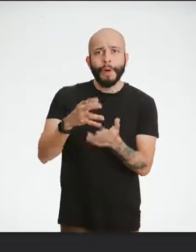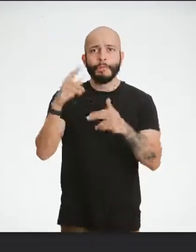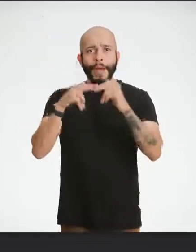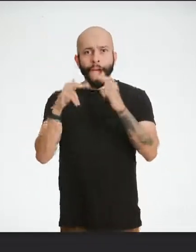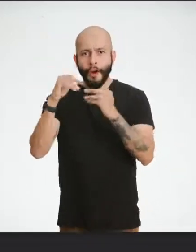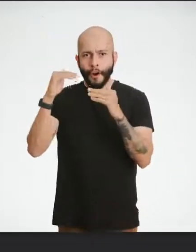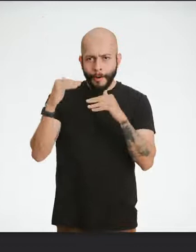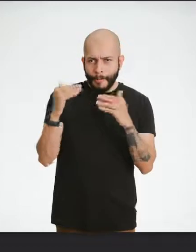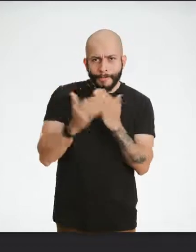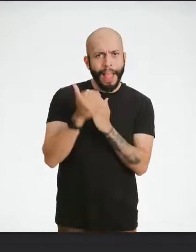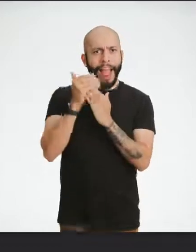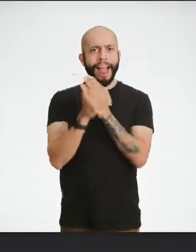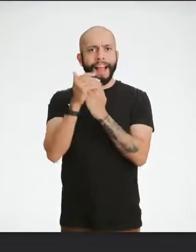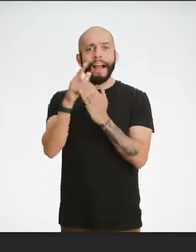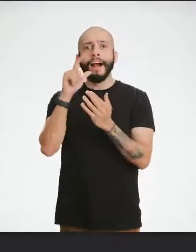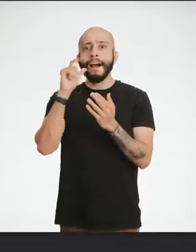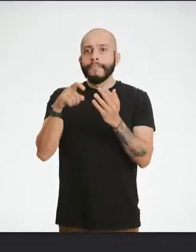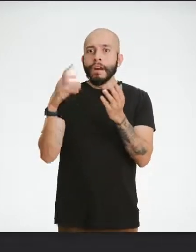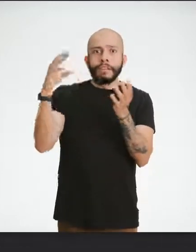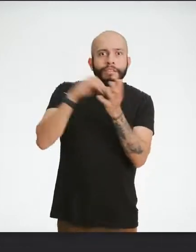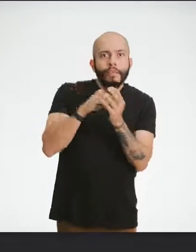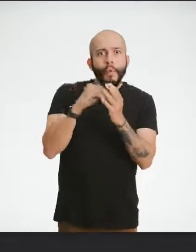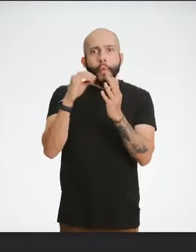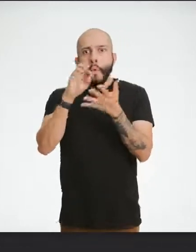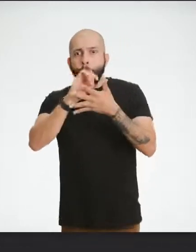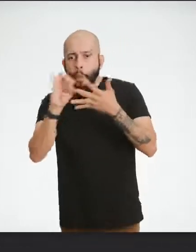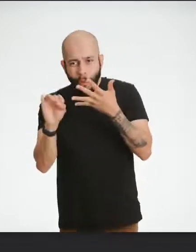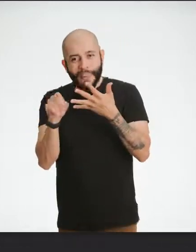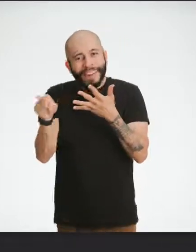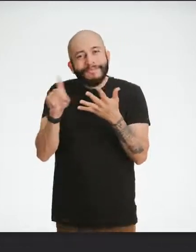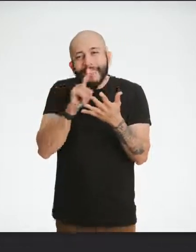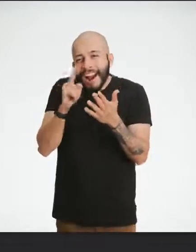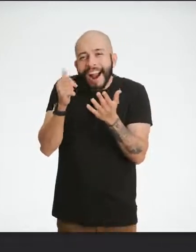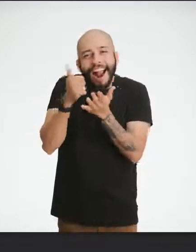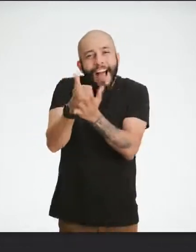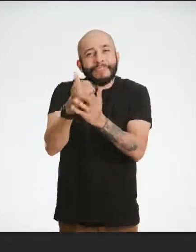They download and build automatically on a fresh checkout, except instead of being code